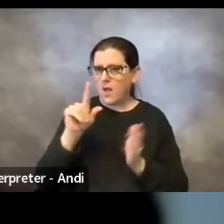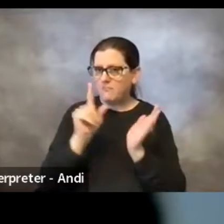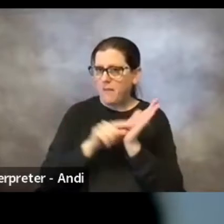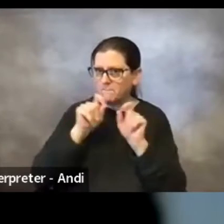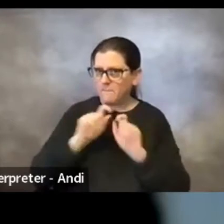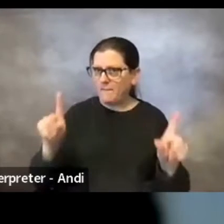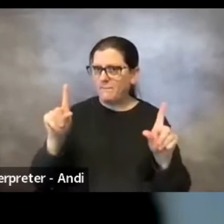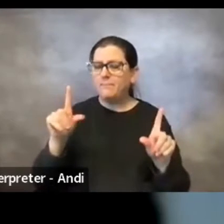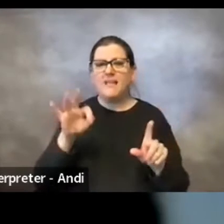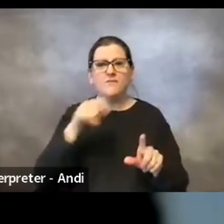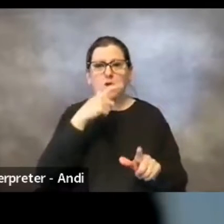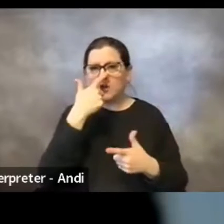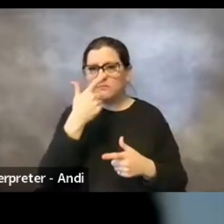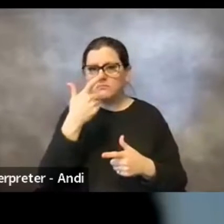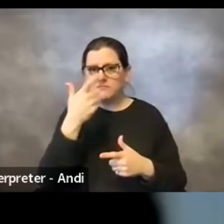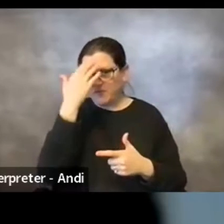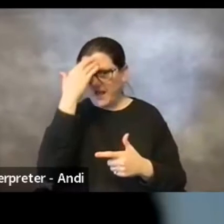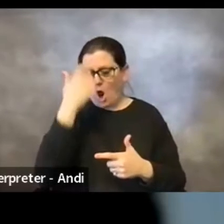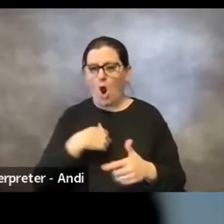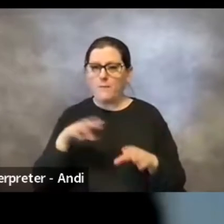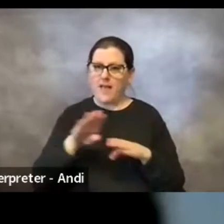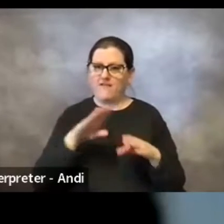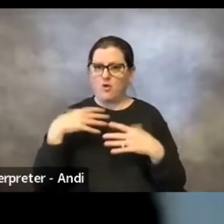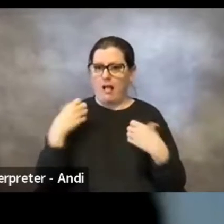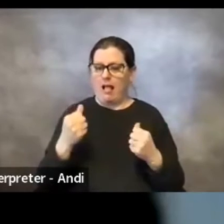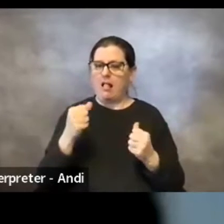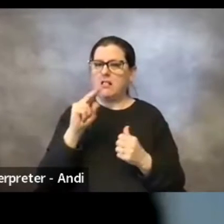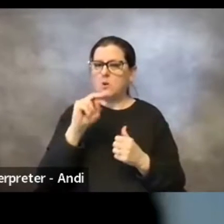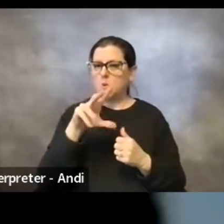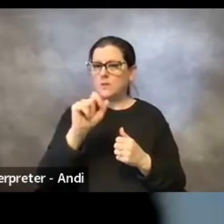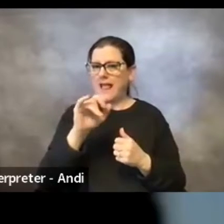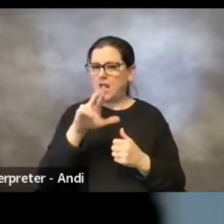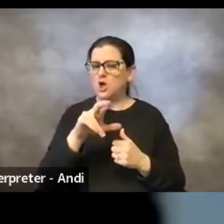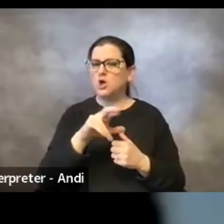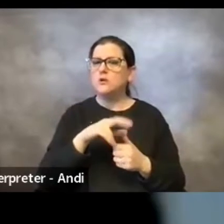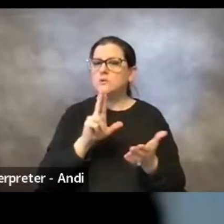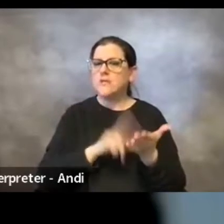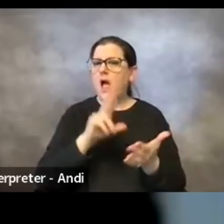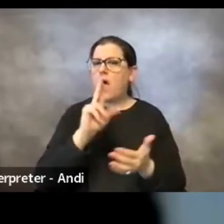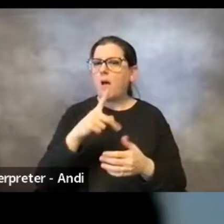behavioral health newsletter, please hop on the Council of State Governments and sign up for that we released a lot of